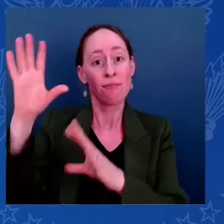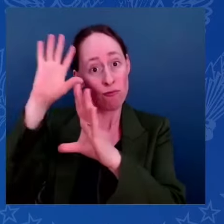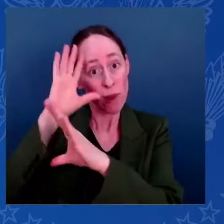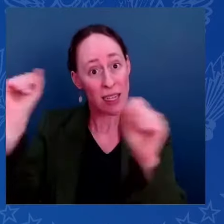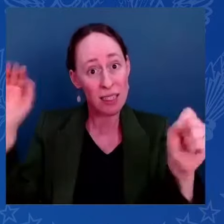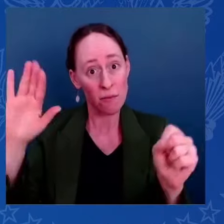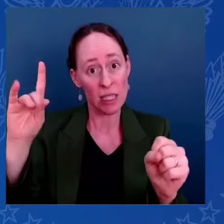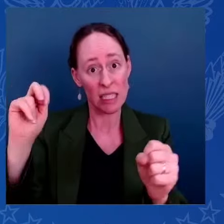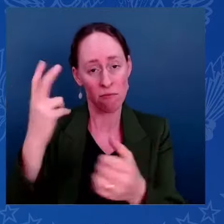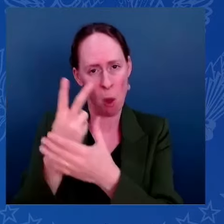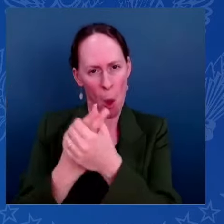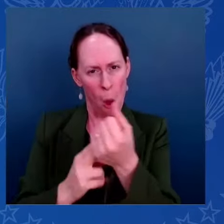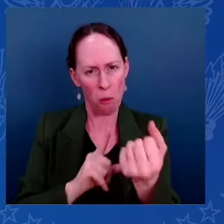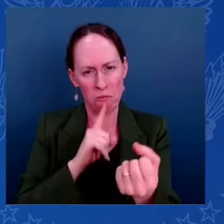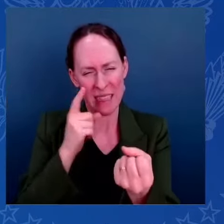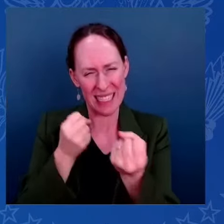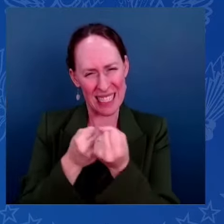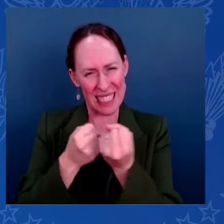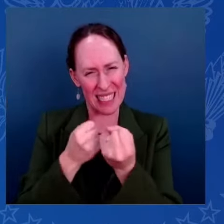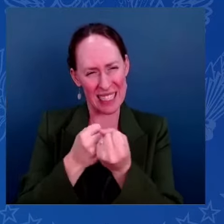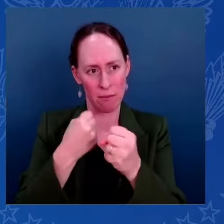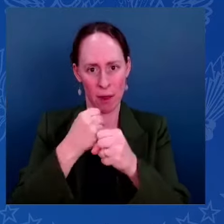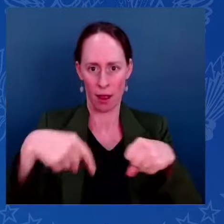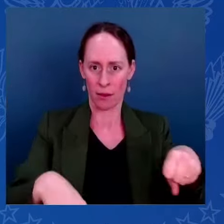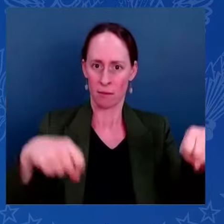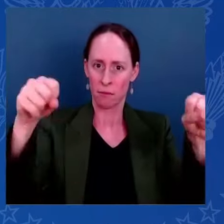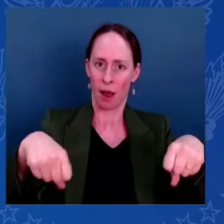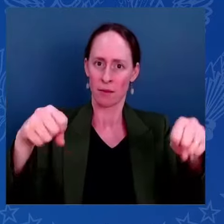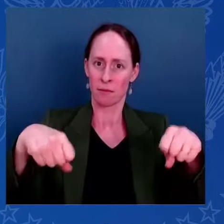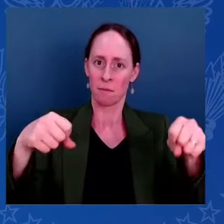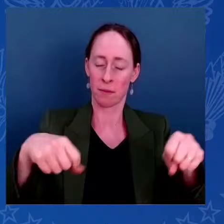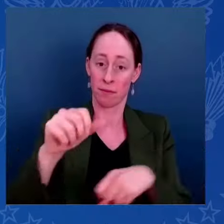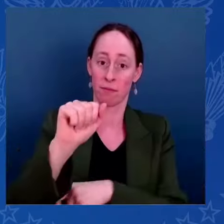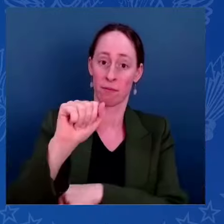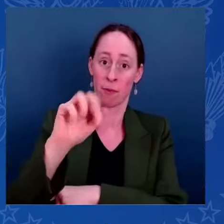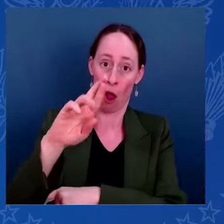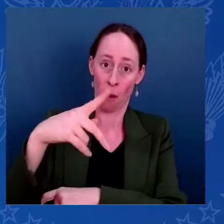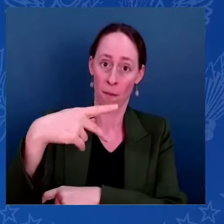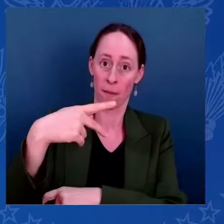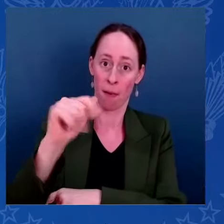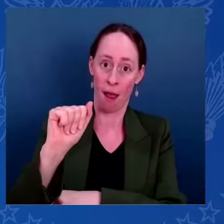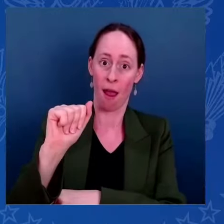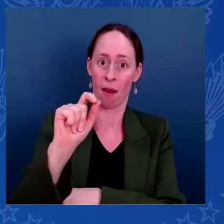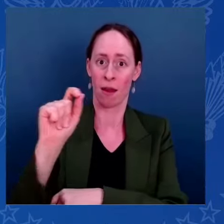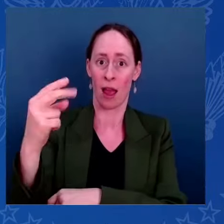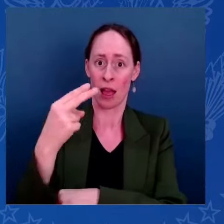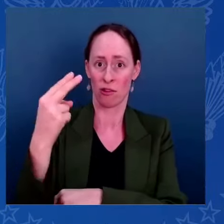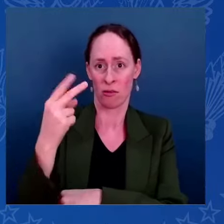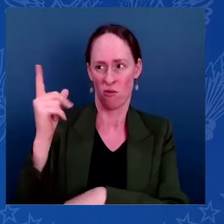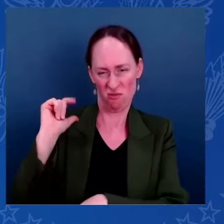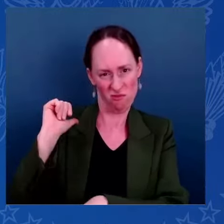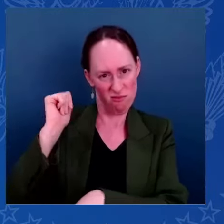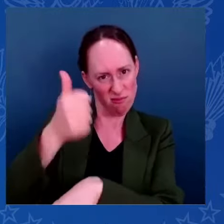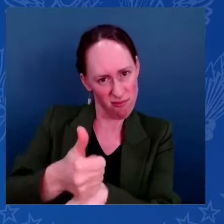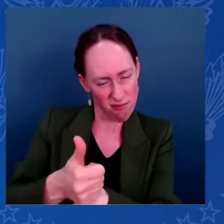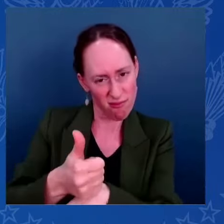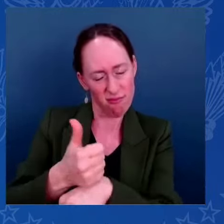you've inspired and empowered the research community to take risks that can produce transformative changes